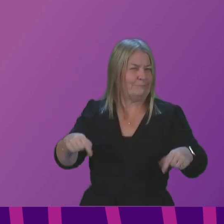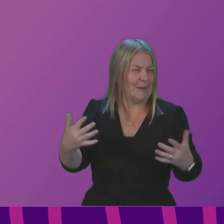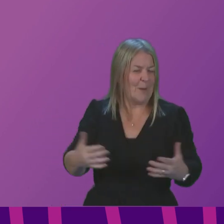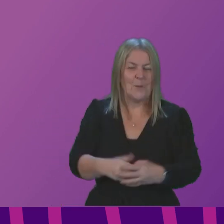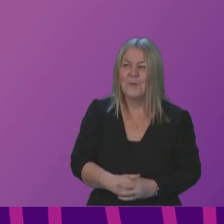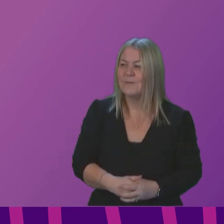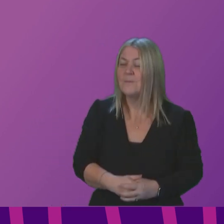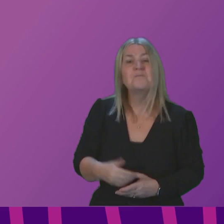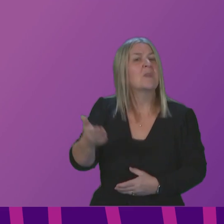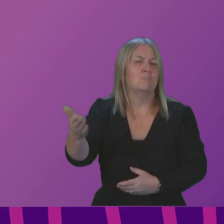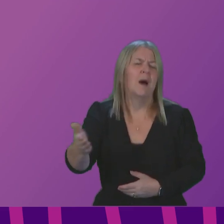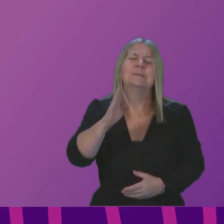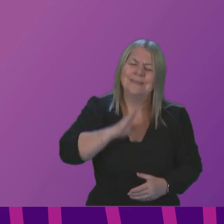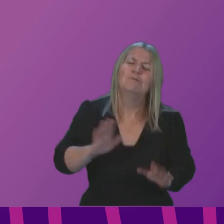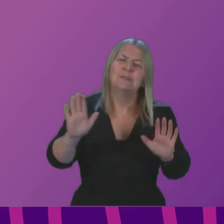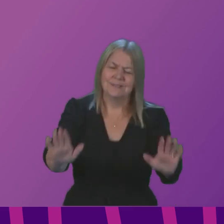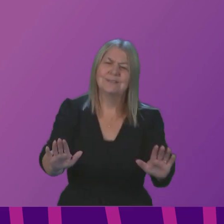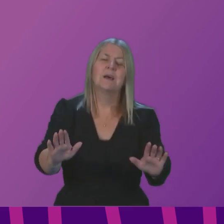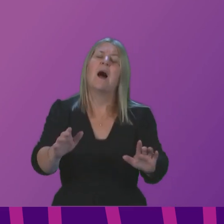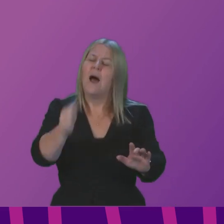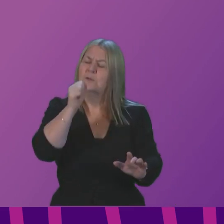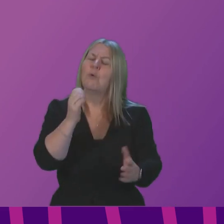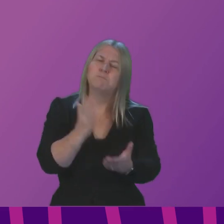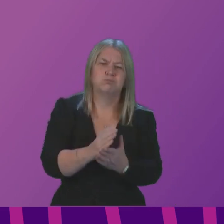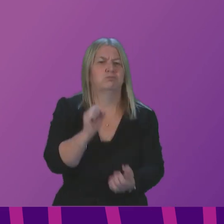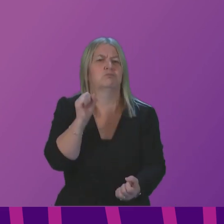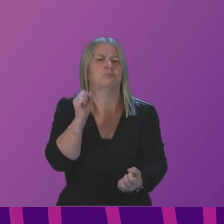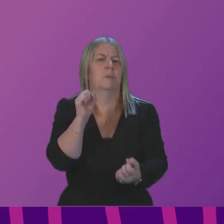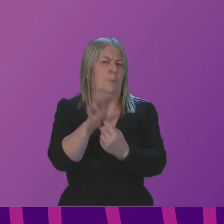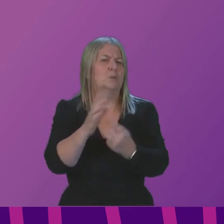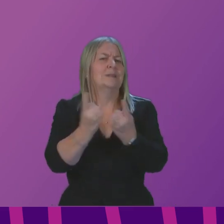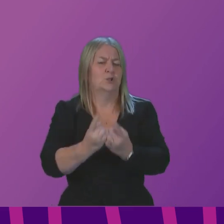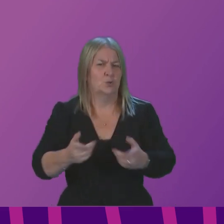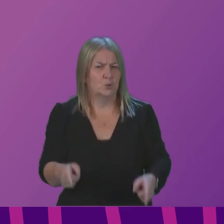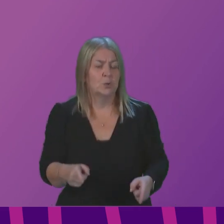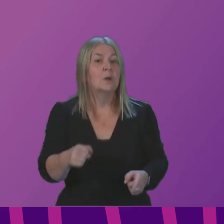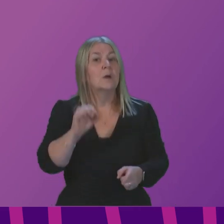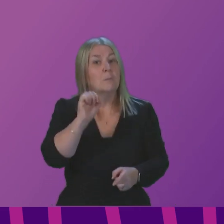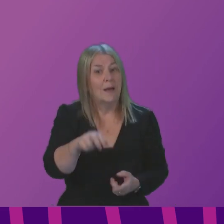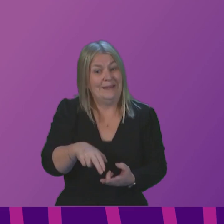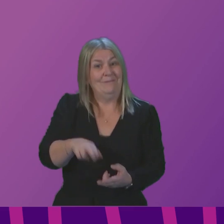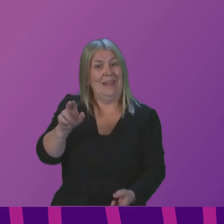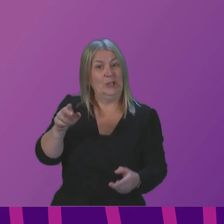To be serious about it, this is a real issue. Overall, inflationary pressures from energy